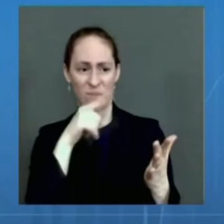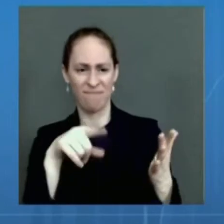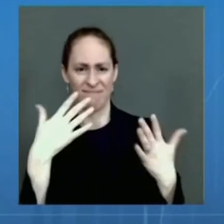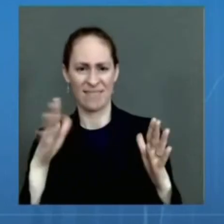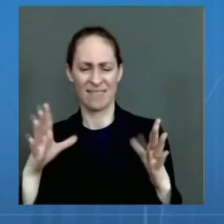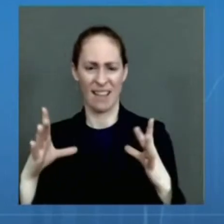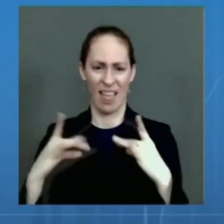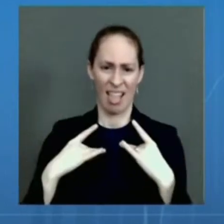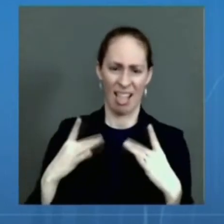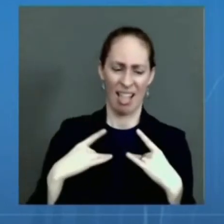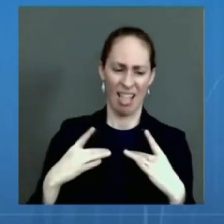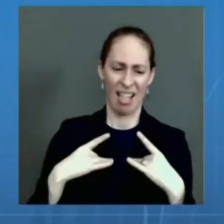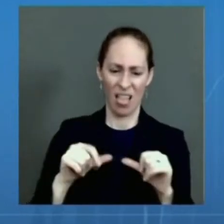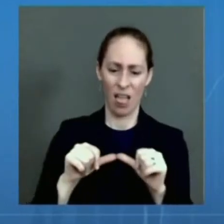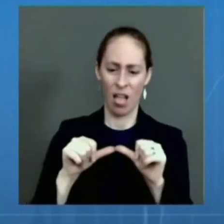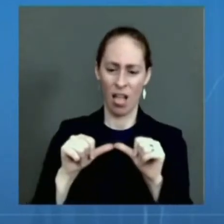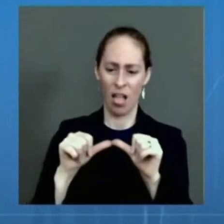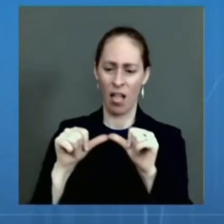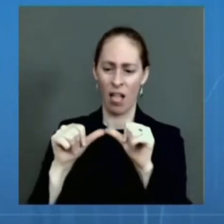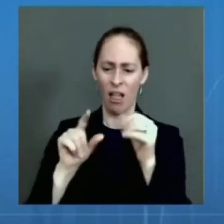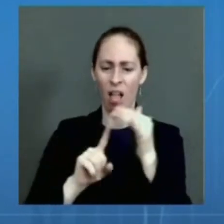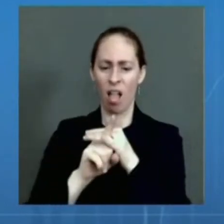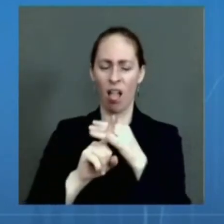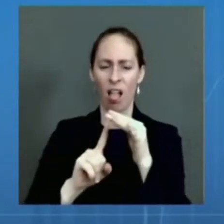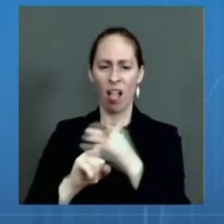OUT. WHY DON'T WE START WITH YOU